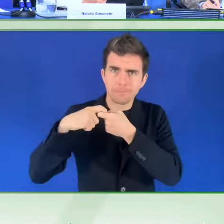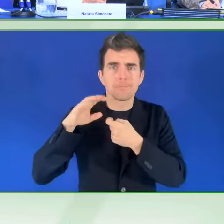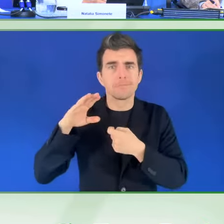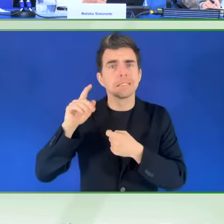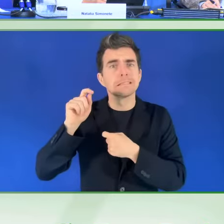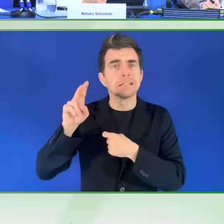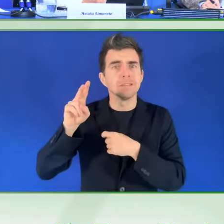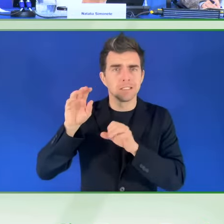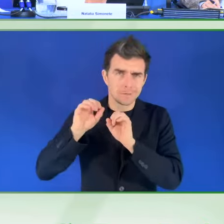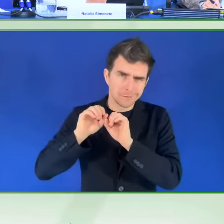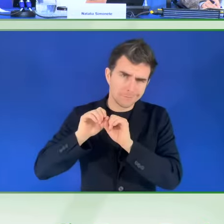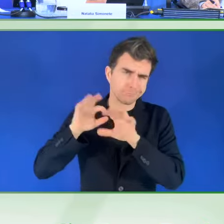education and culture.